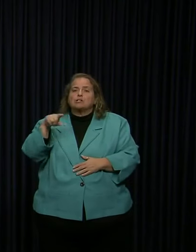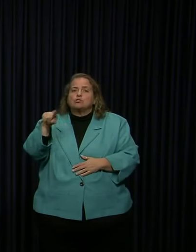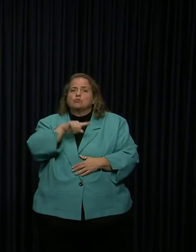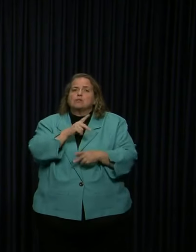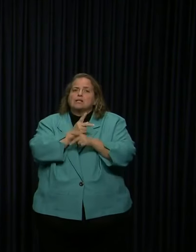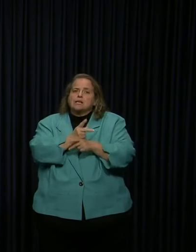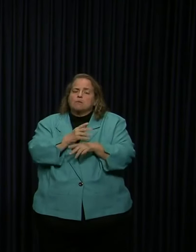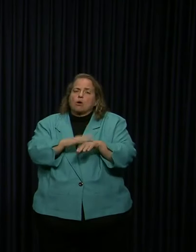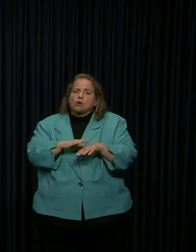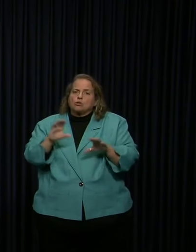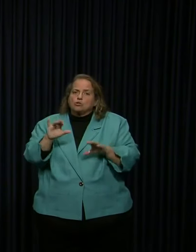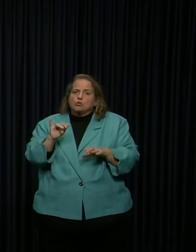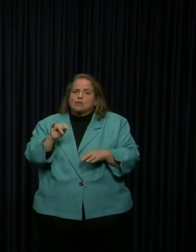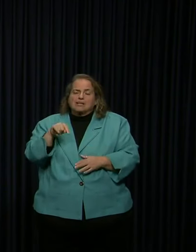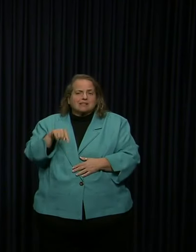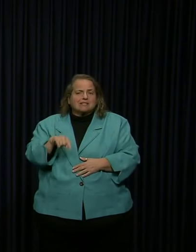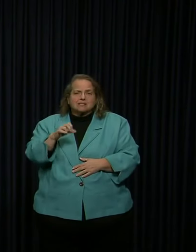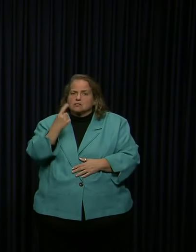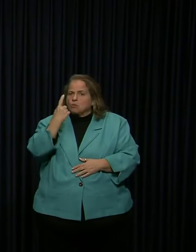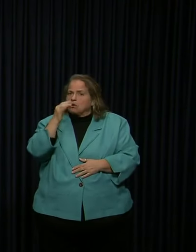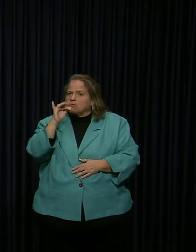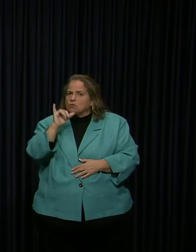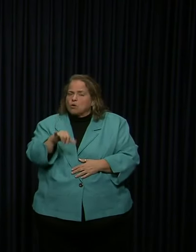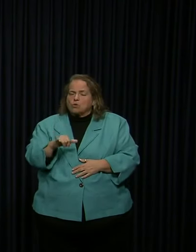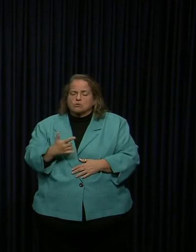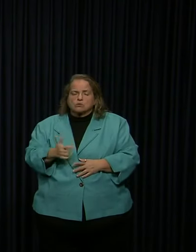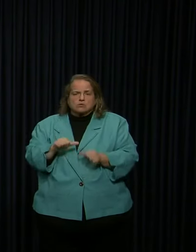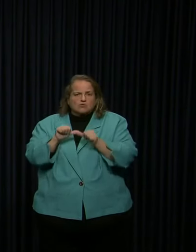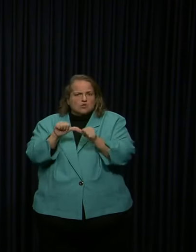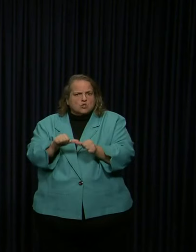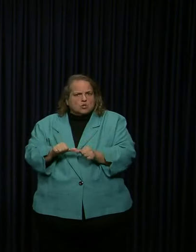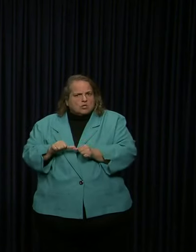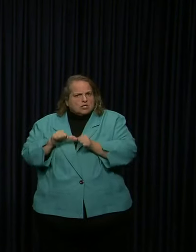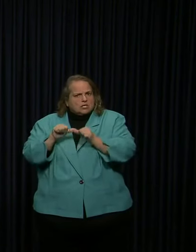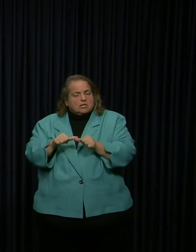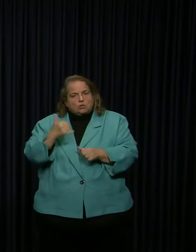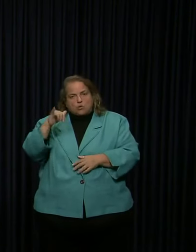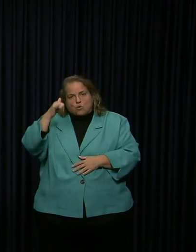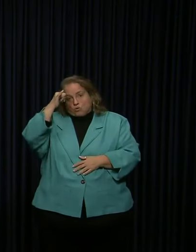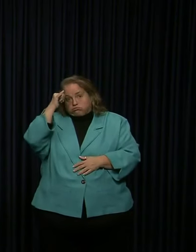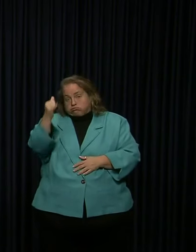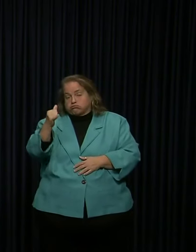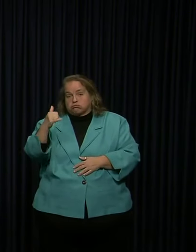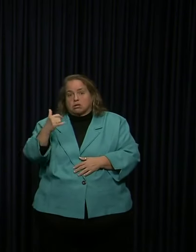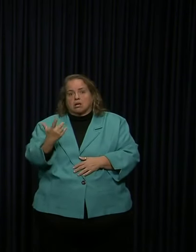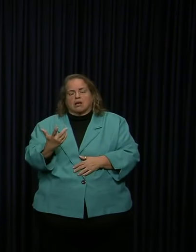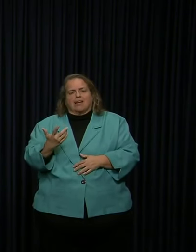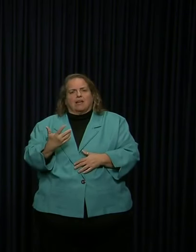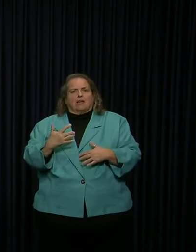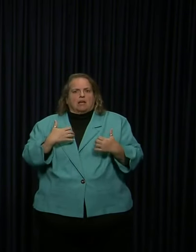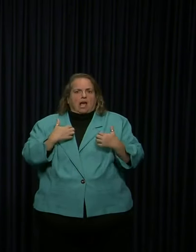ABOUT. LIGHT THOSE HOUSES UP GREEN. OUR FLAGS HERE AT THE STATE CAPITOL ARE GOING TO HALF MAST. THANK YOU. BELIEVER